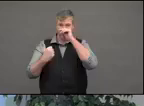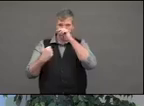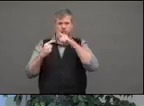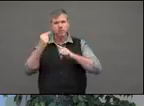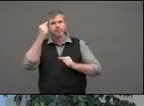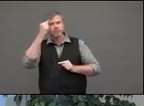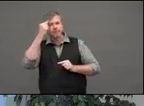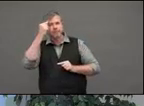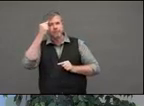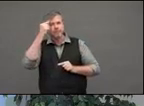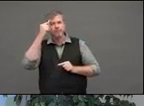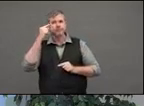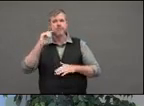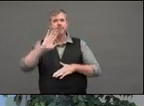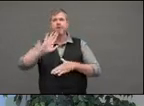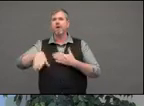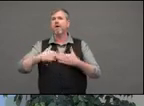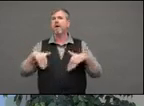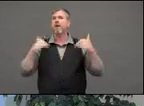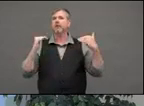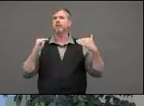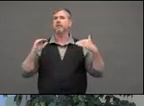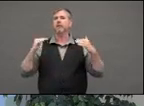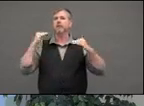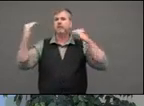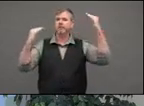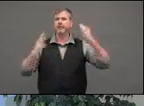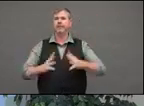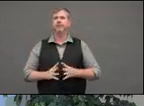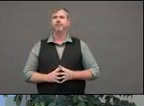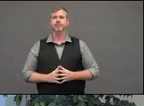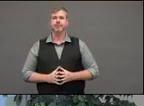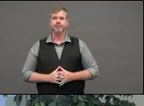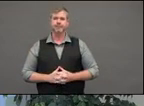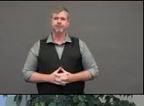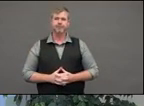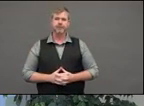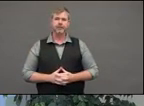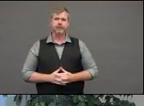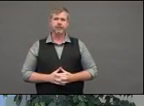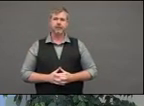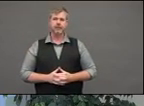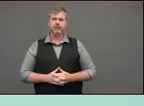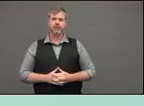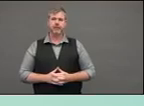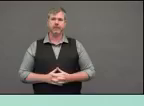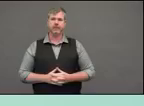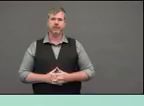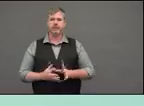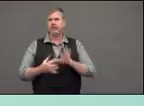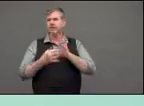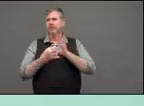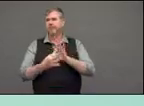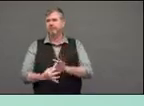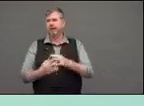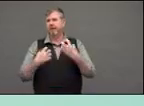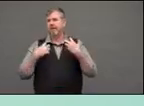adults that you know health-wise it may not impact us because we're healthy